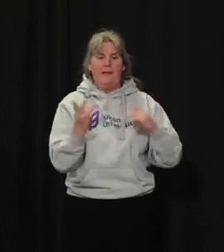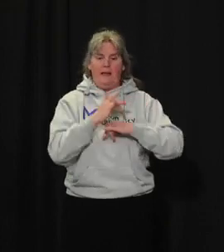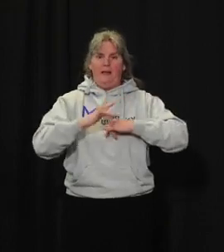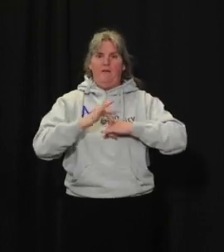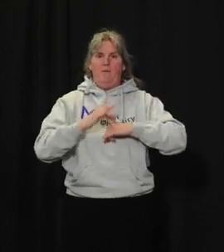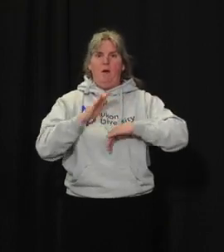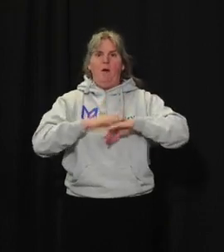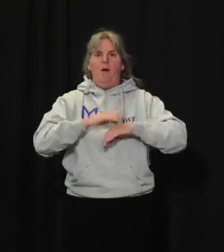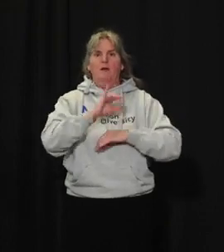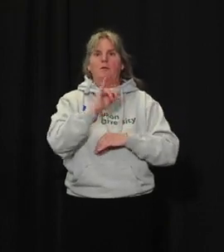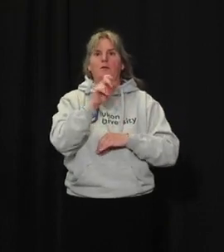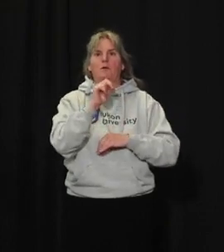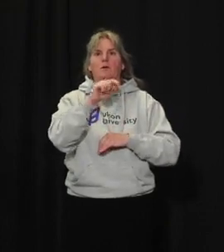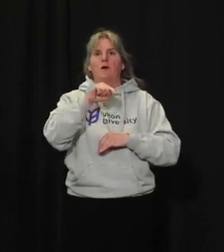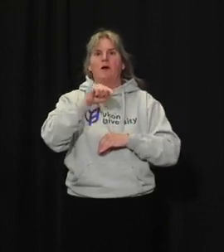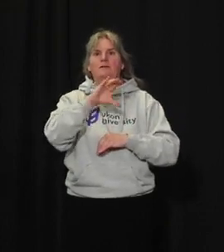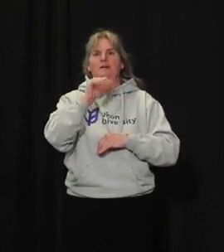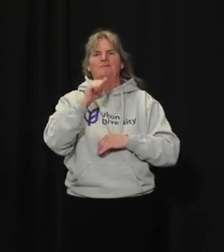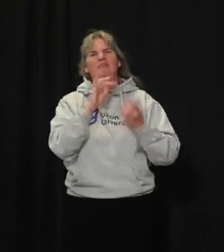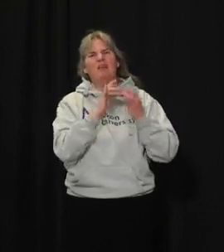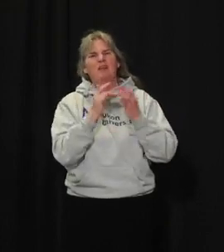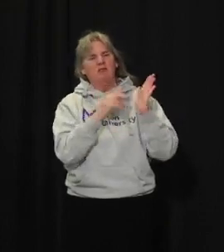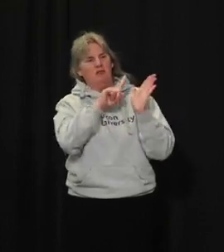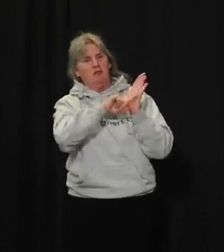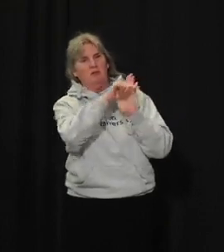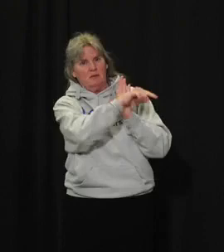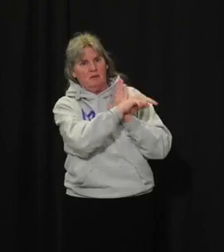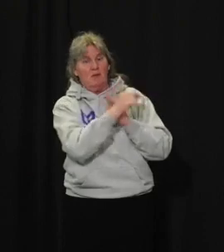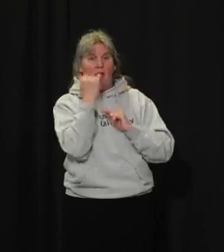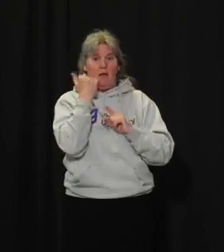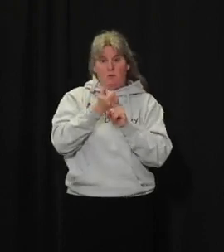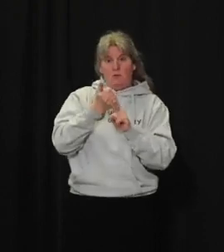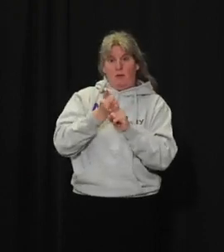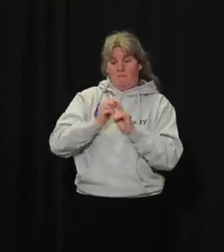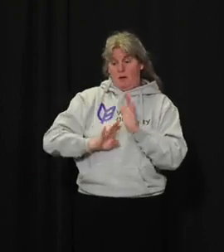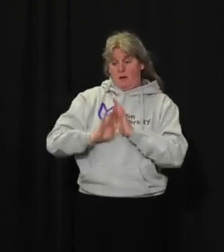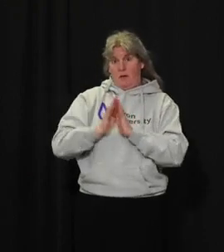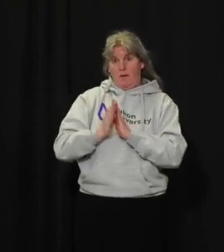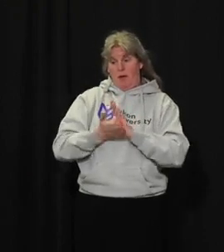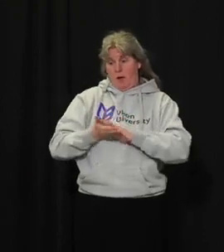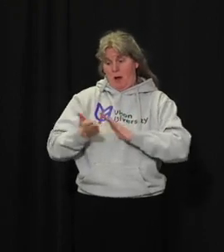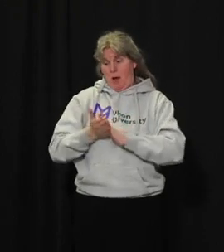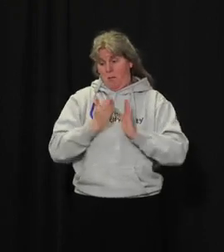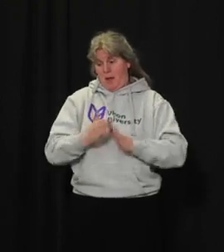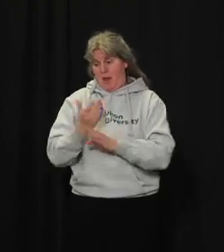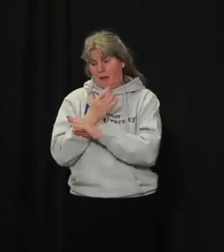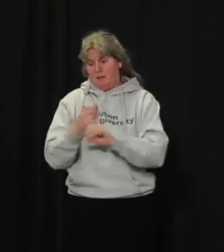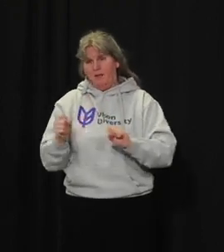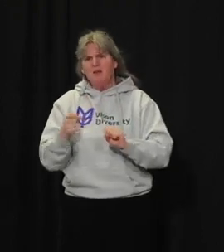available today on in Yukon.ca. If you're developing an operational plan, you can find